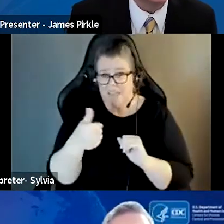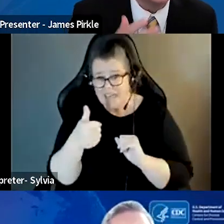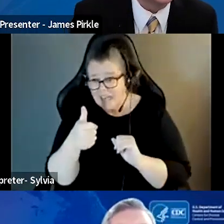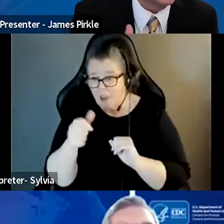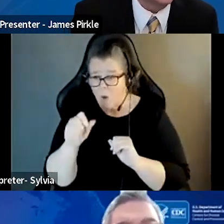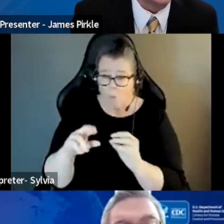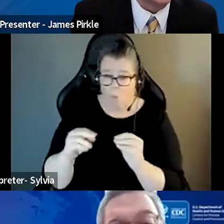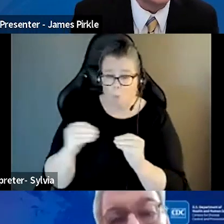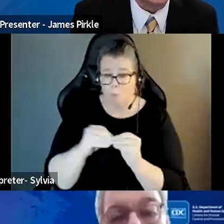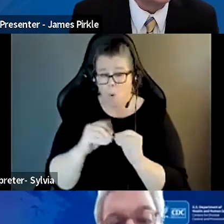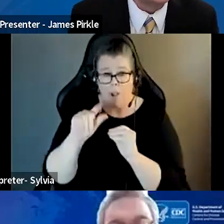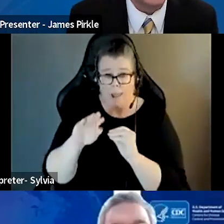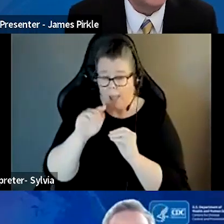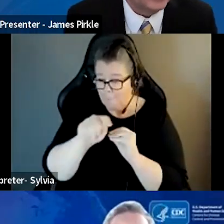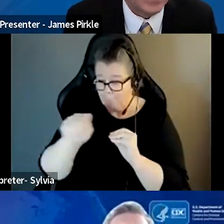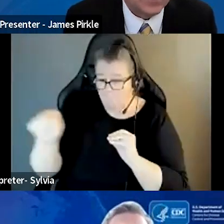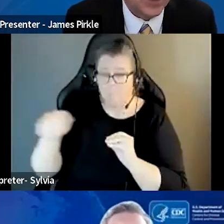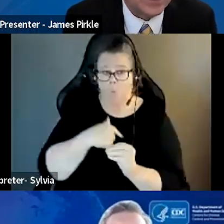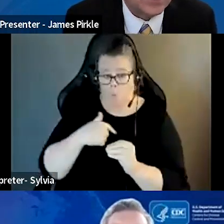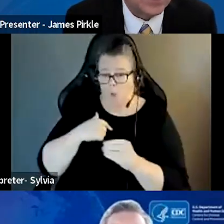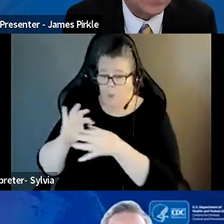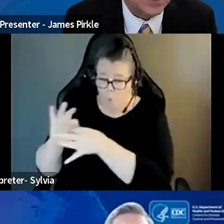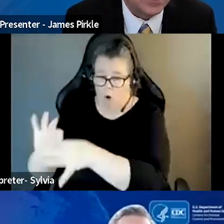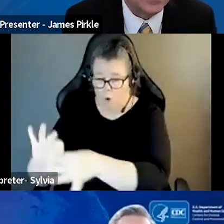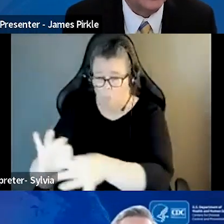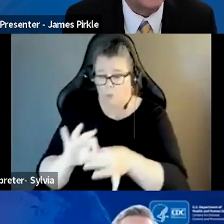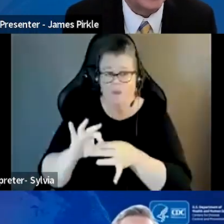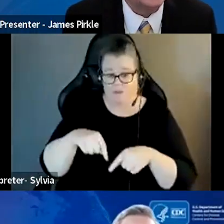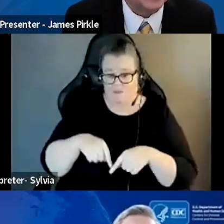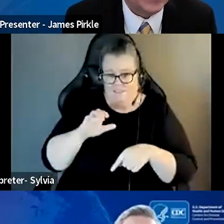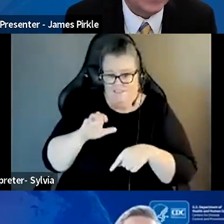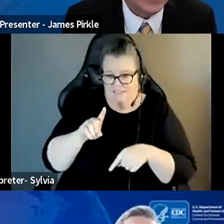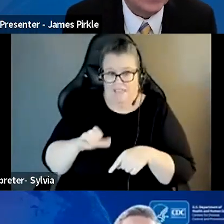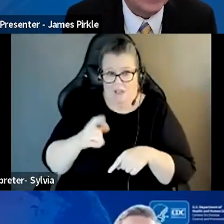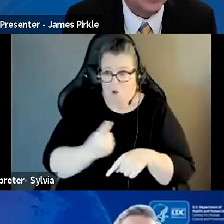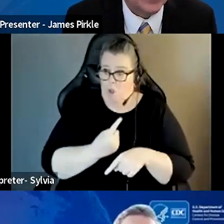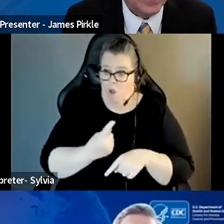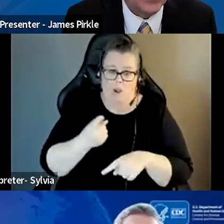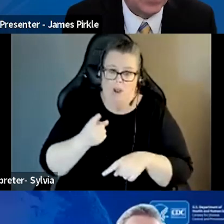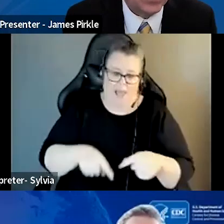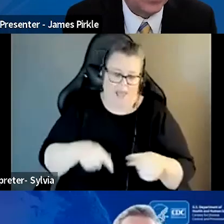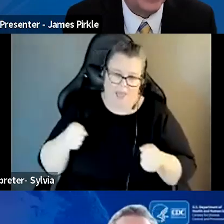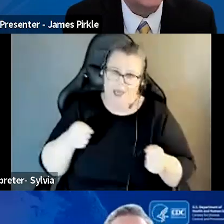that are processing through this data. No way we can handle that at CDC. We have some things like that set up now in the response,